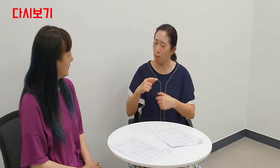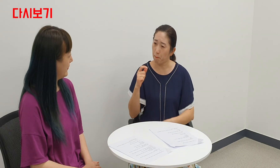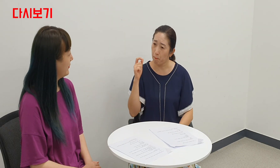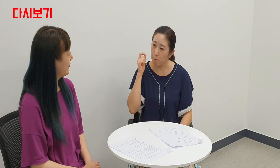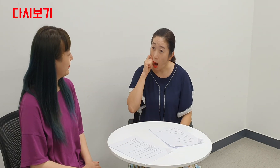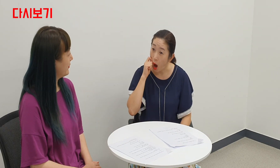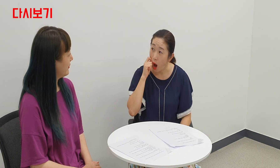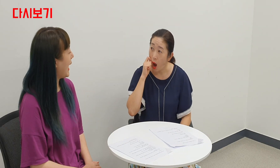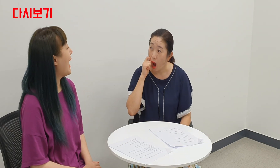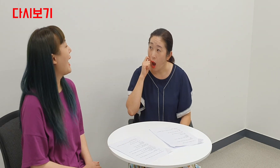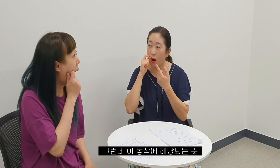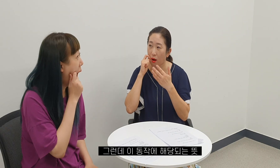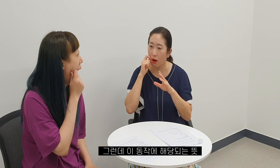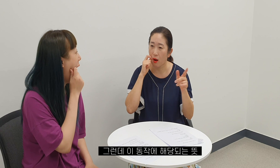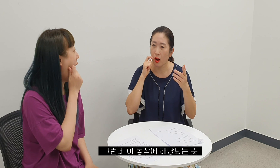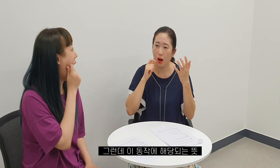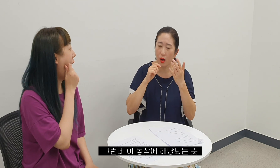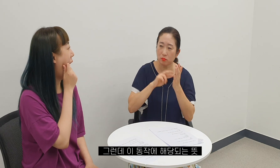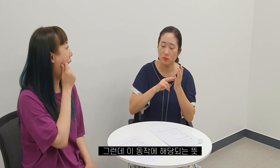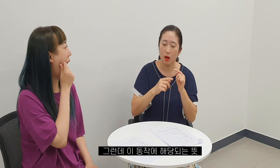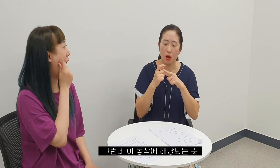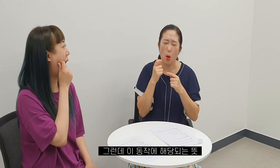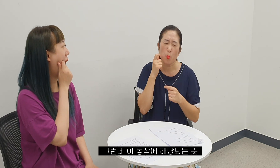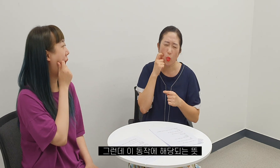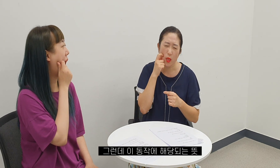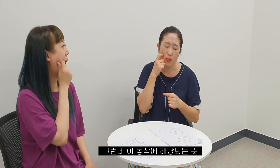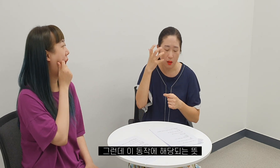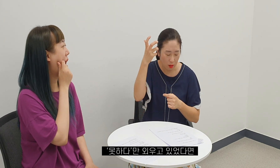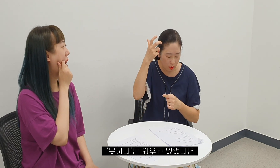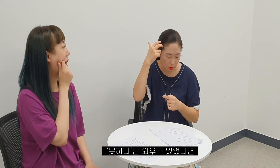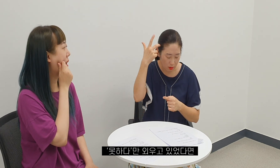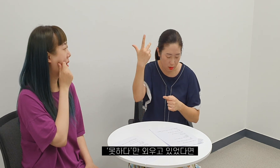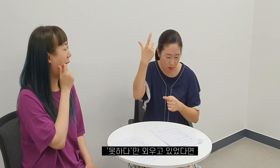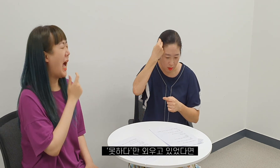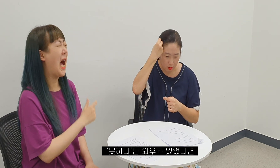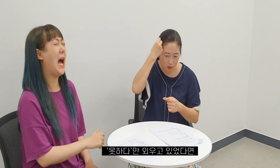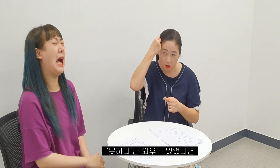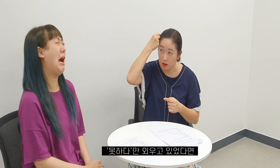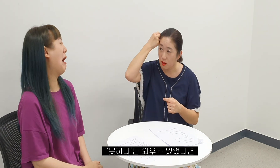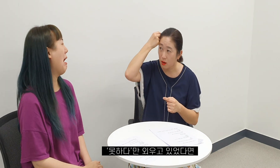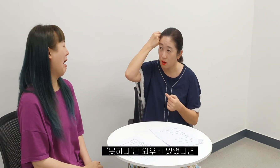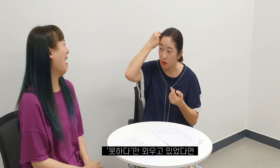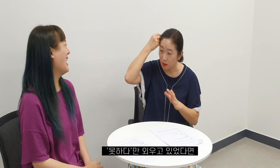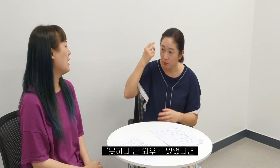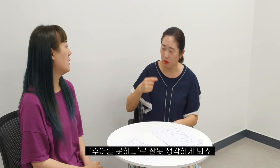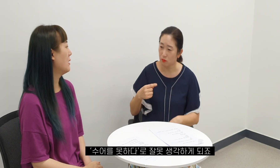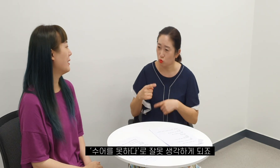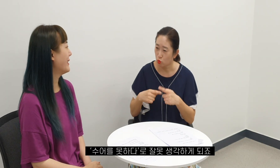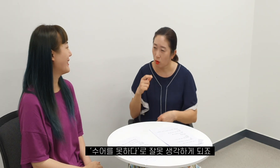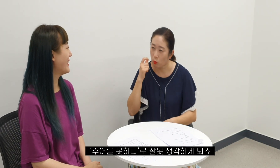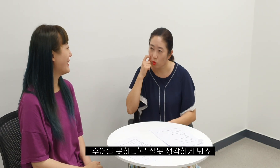make your eyes bigger and your mouth shape!)’ In this way, Bisuji appears together. However, if you were memorizing only 'can't do',